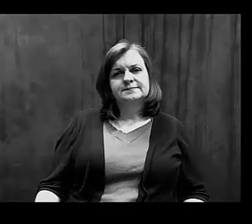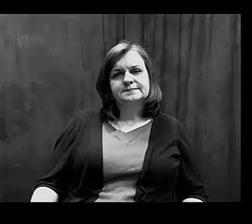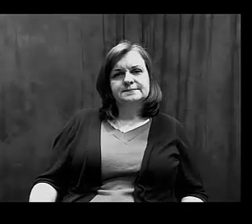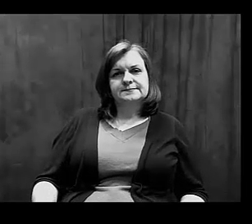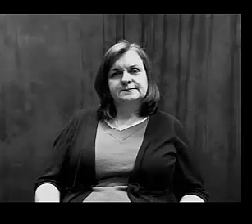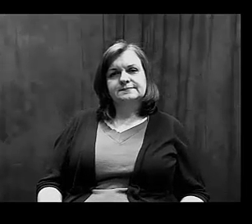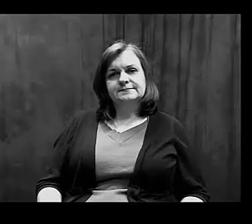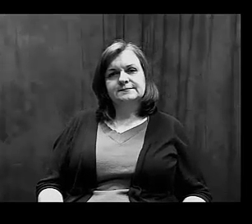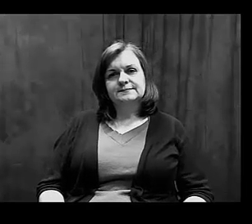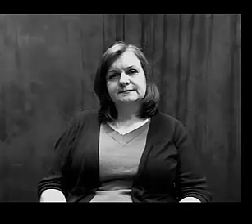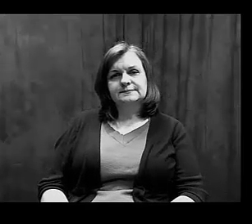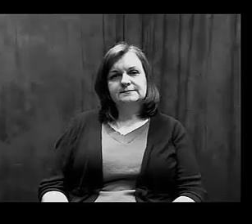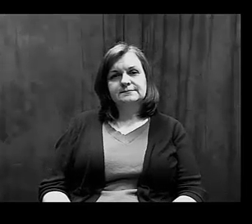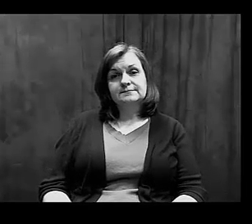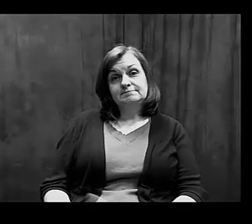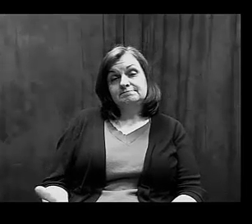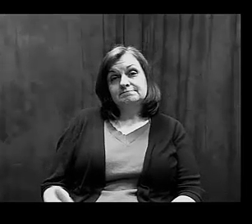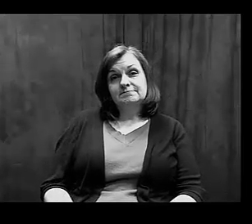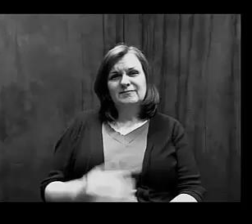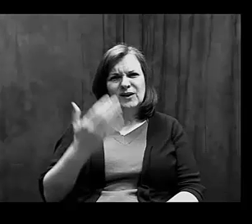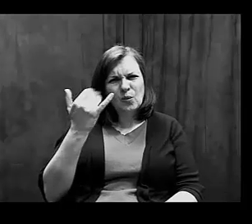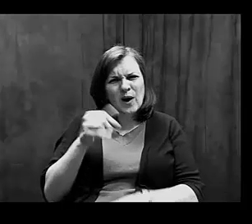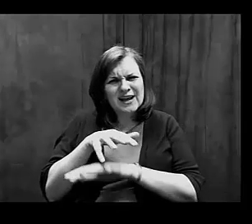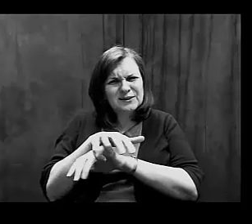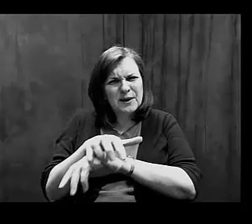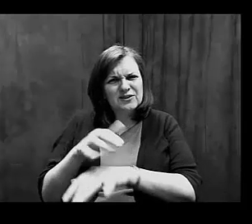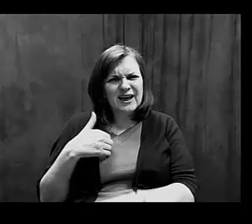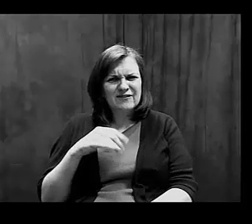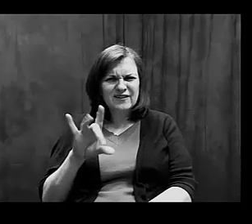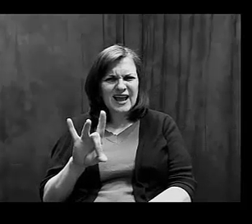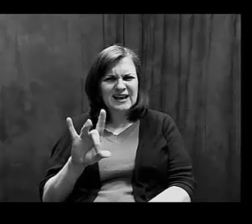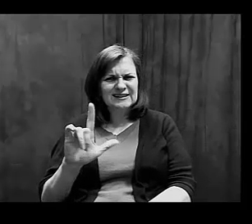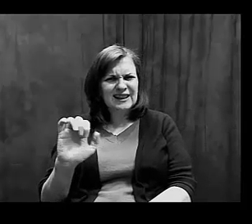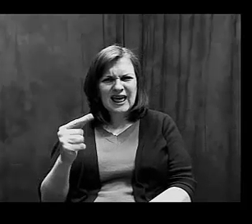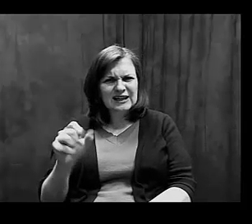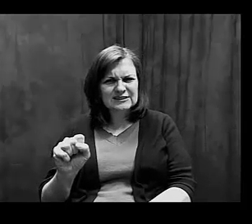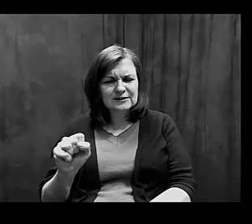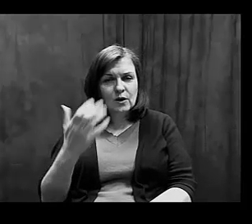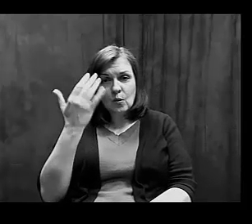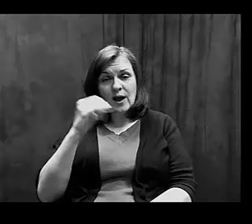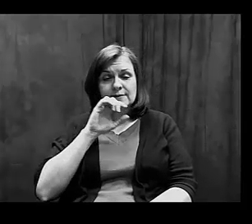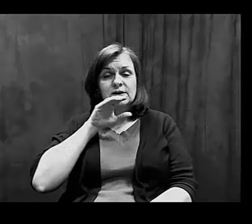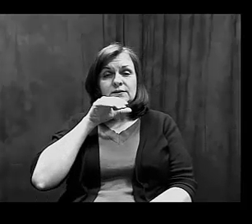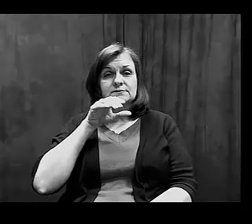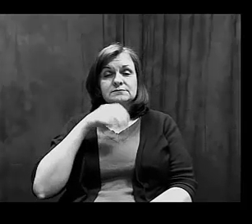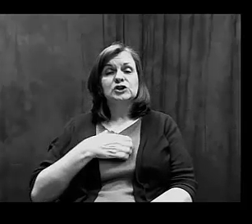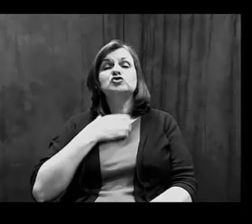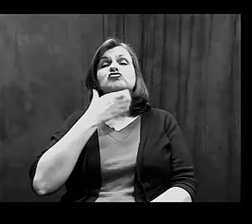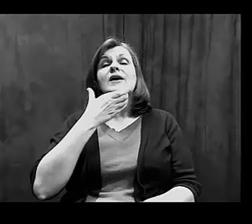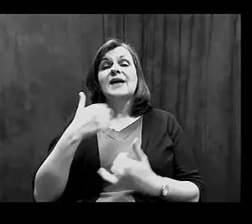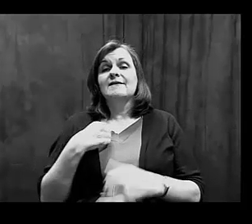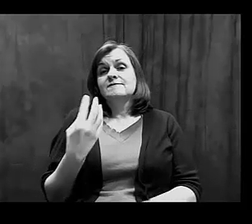why do spiders of eight - right - why do giraffe's have four? -- why dioes this occur?? so it all has to do with that